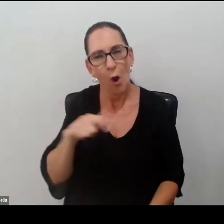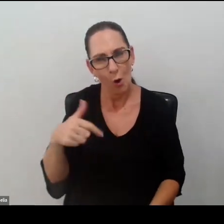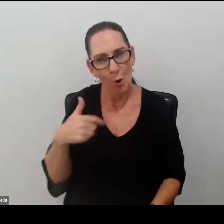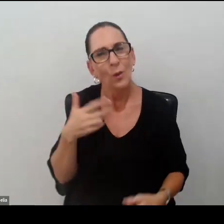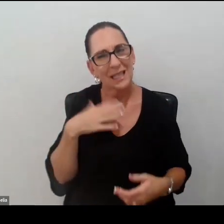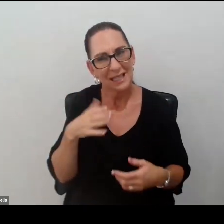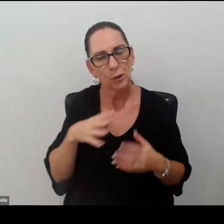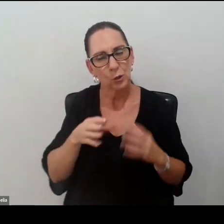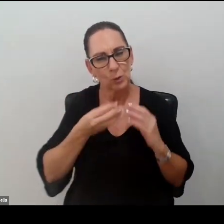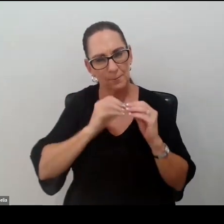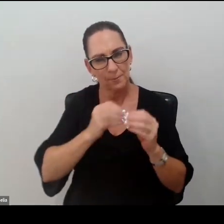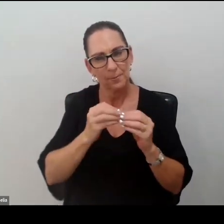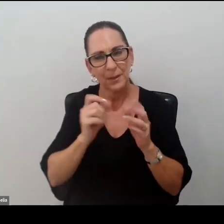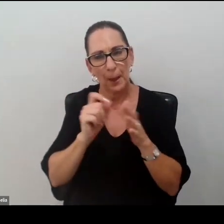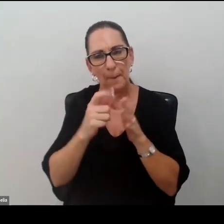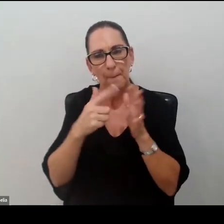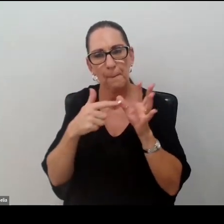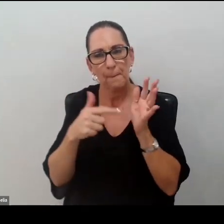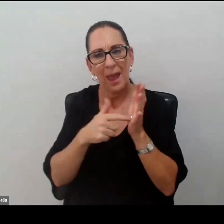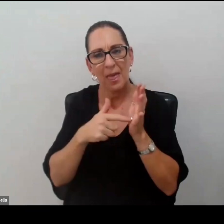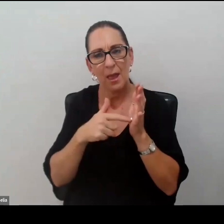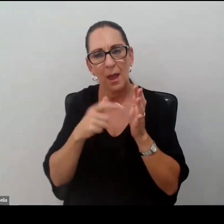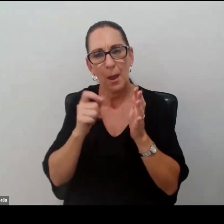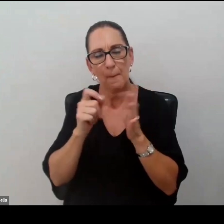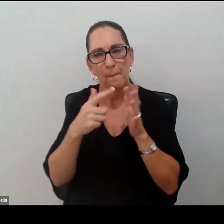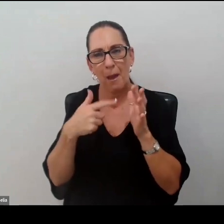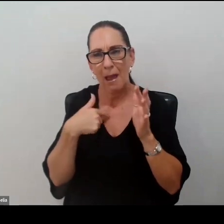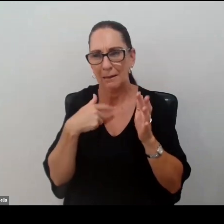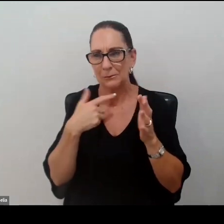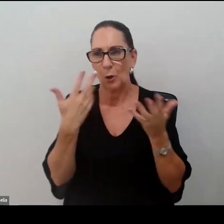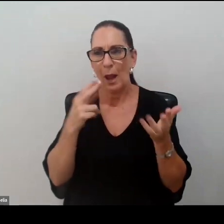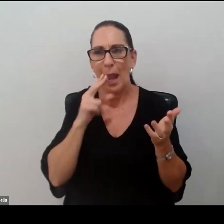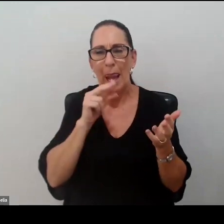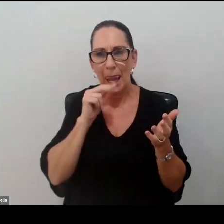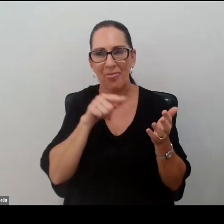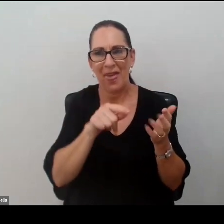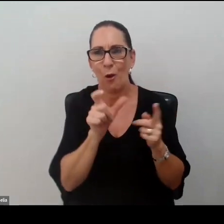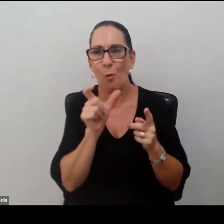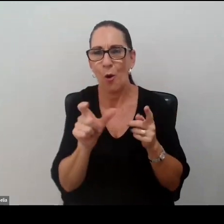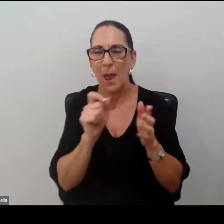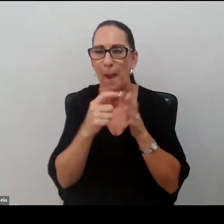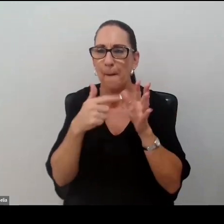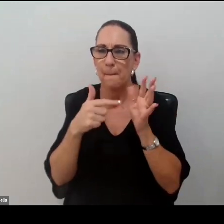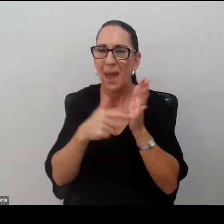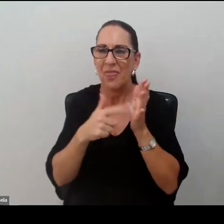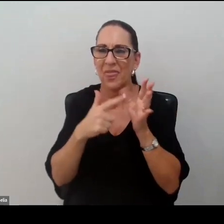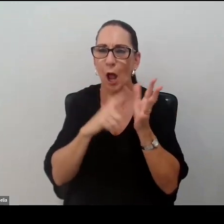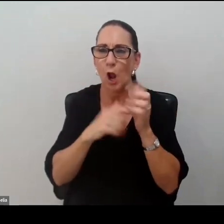pathologisation. I can't even say the word my own word, of behaviour, and the way this incentivises